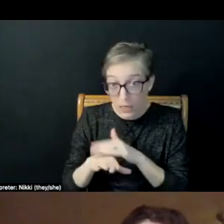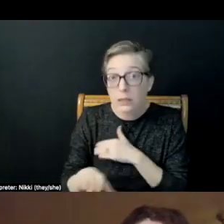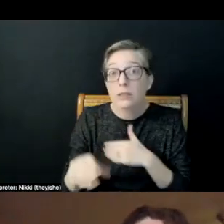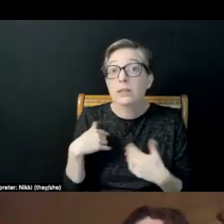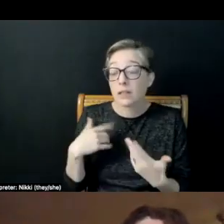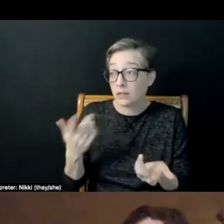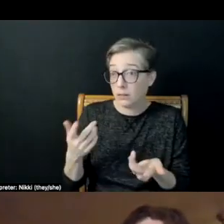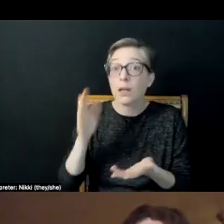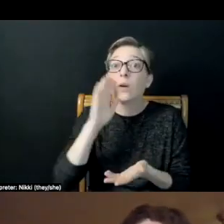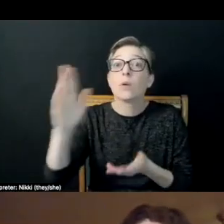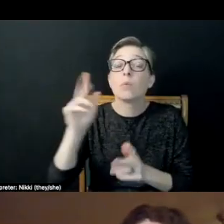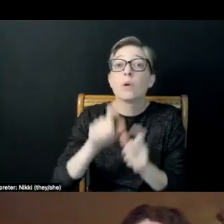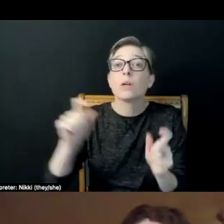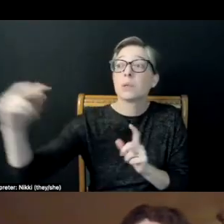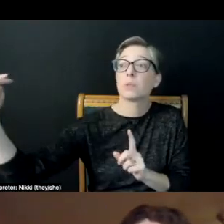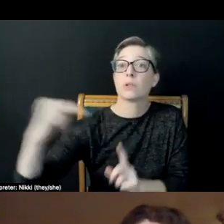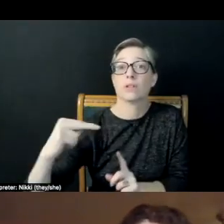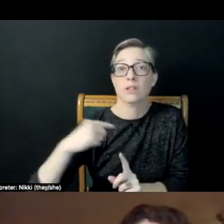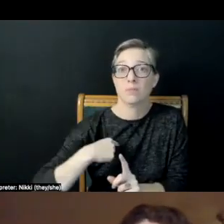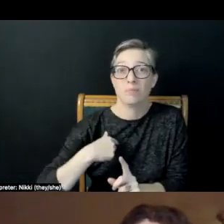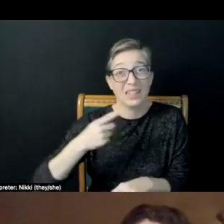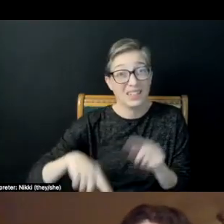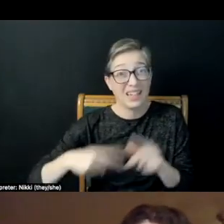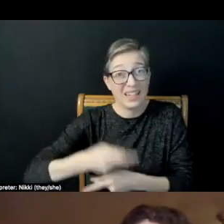Having spastic quadriplegic cerebral palsy.